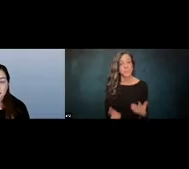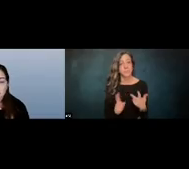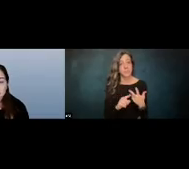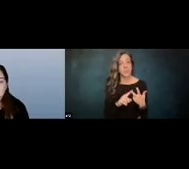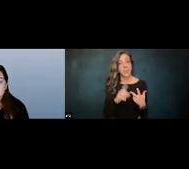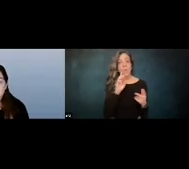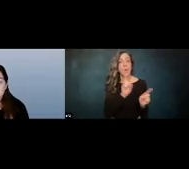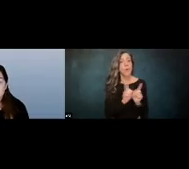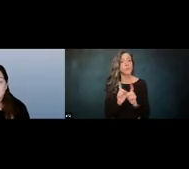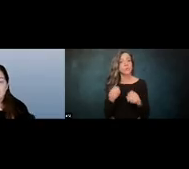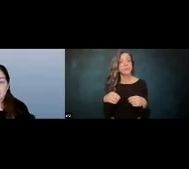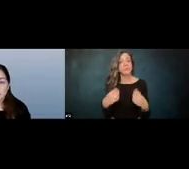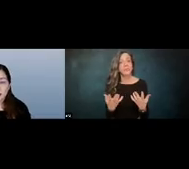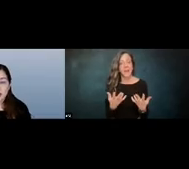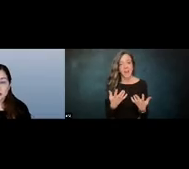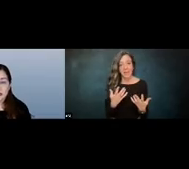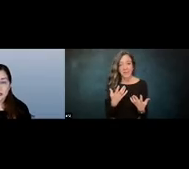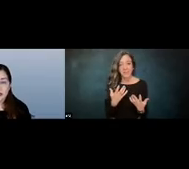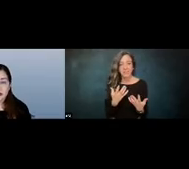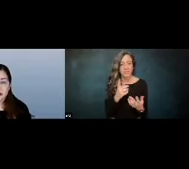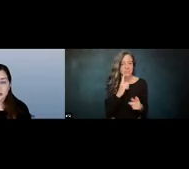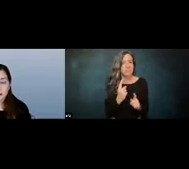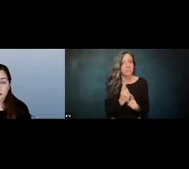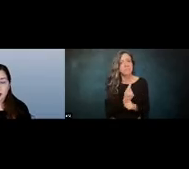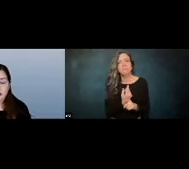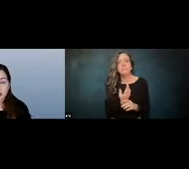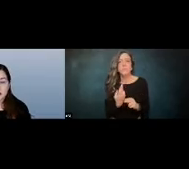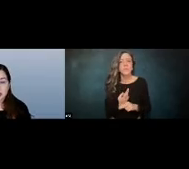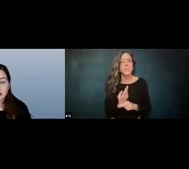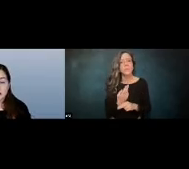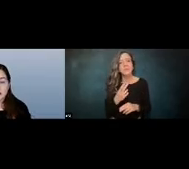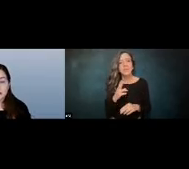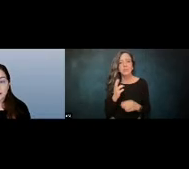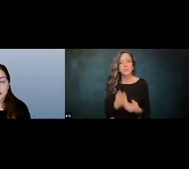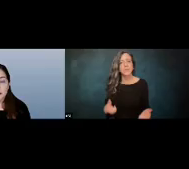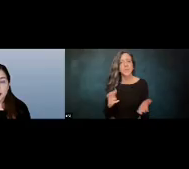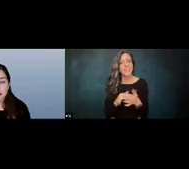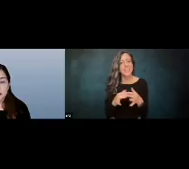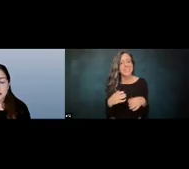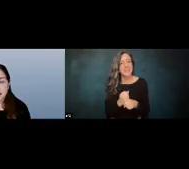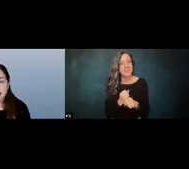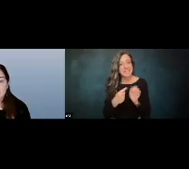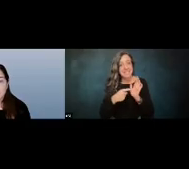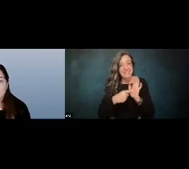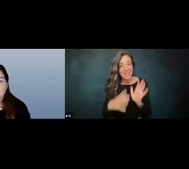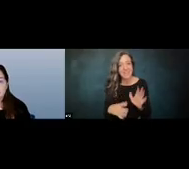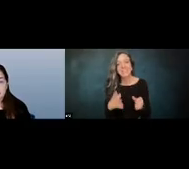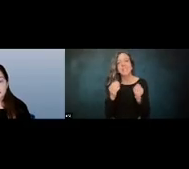practical resources that summarize the indicators and broaden educator and family awareness of the